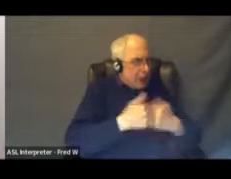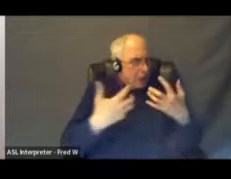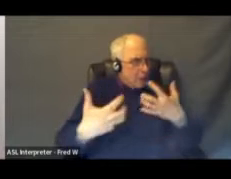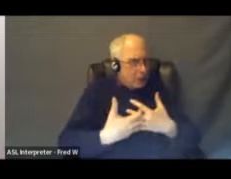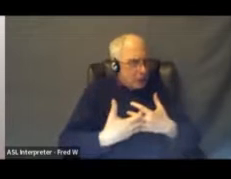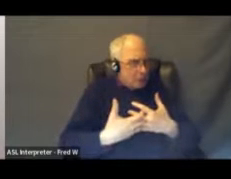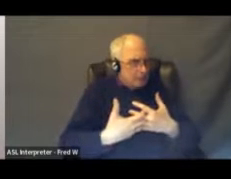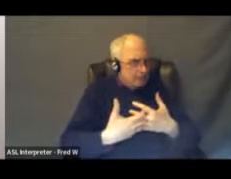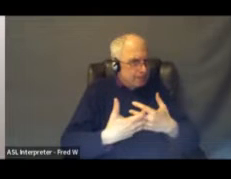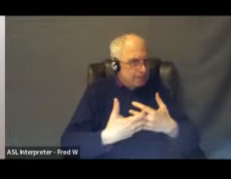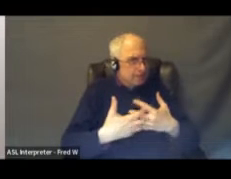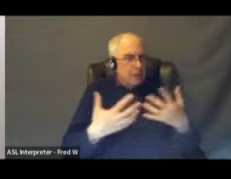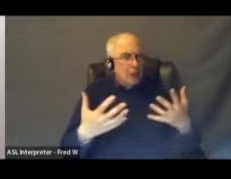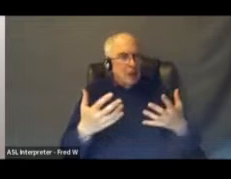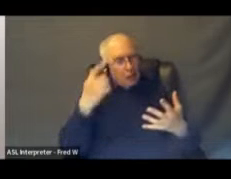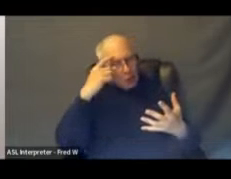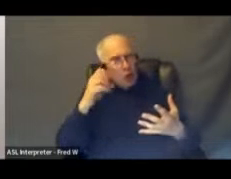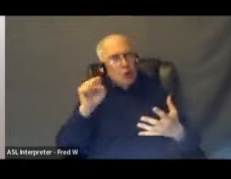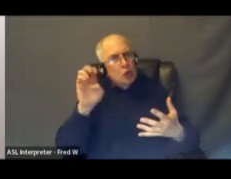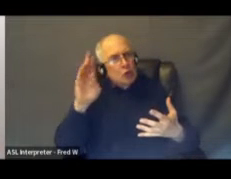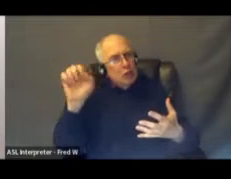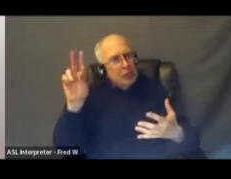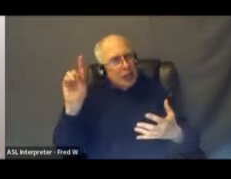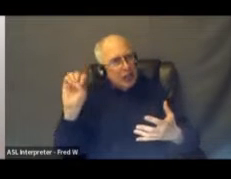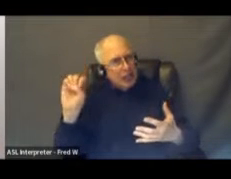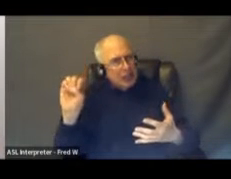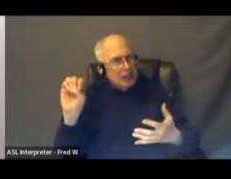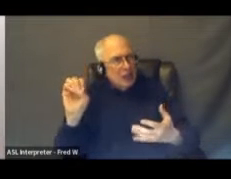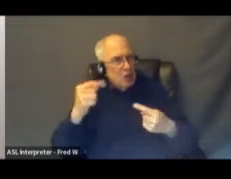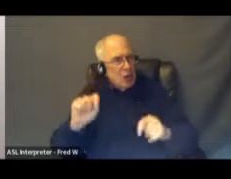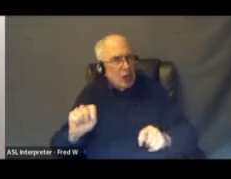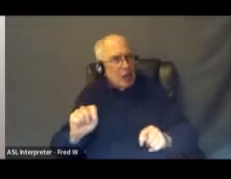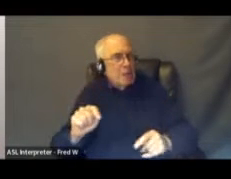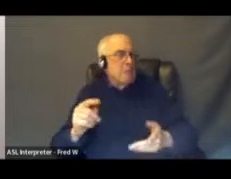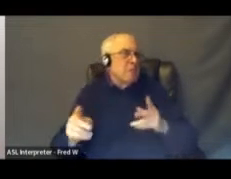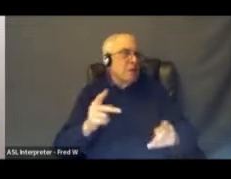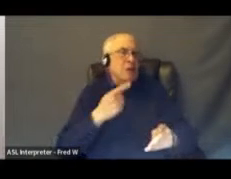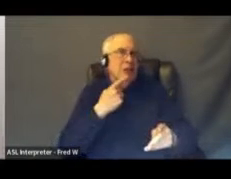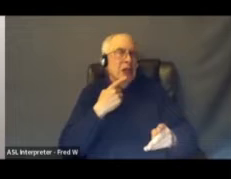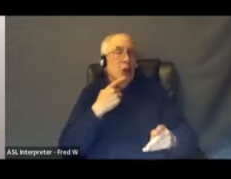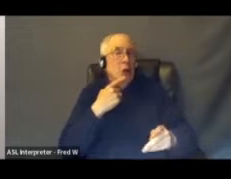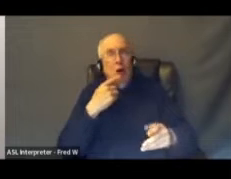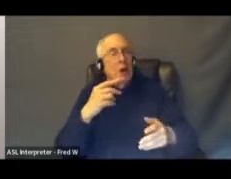attempts, I will hear, you know, examples of people jumping off buildings or bridges. So this